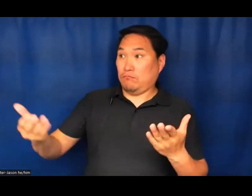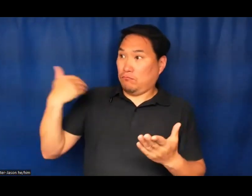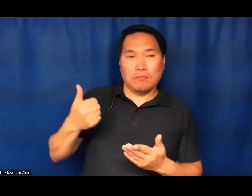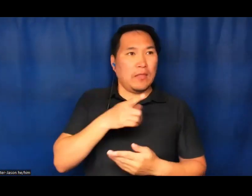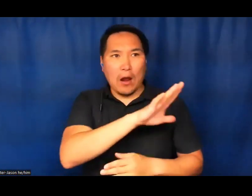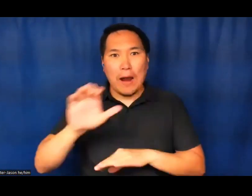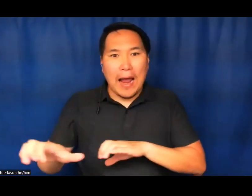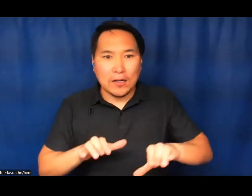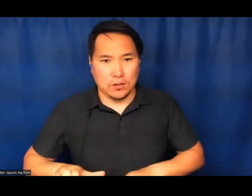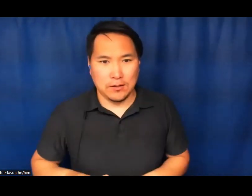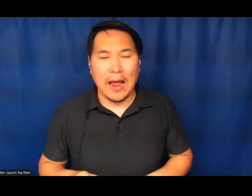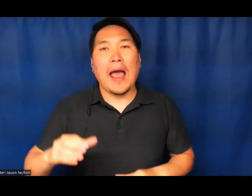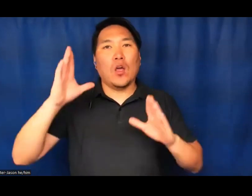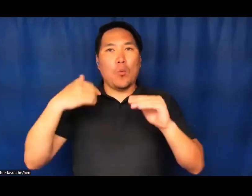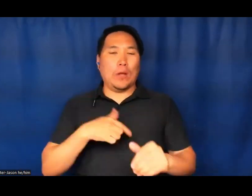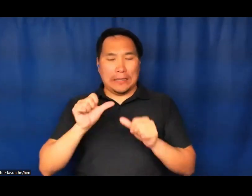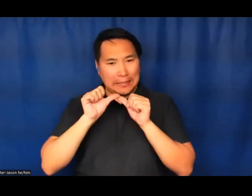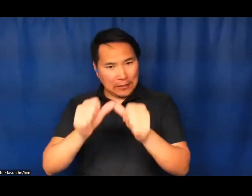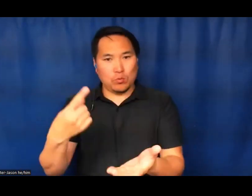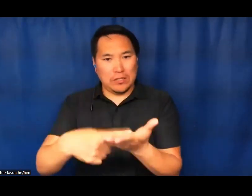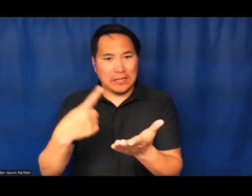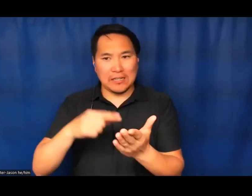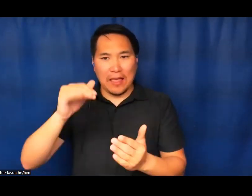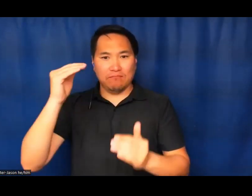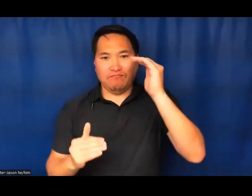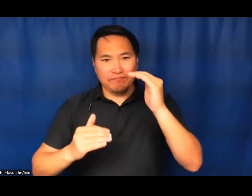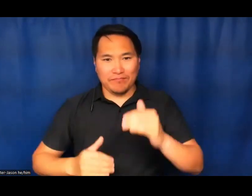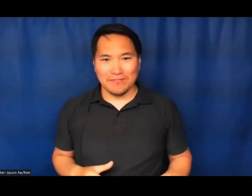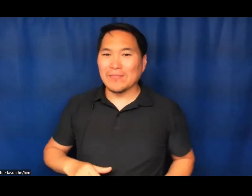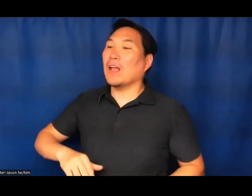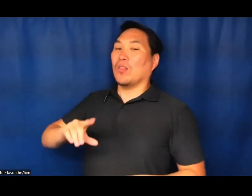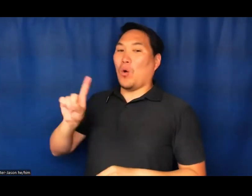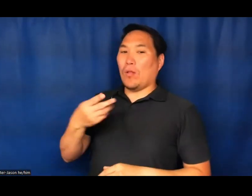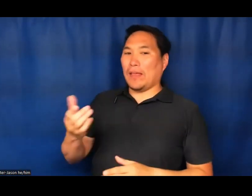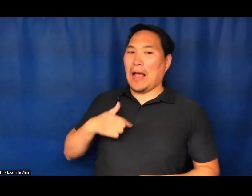So I hope those discussions continue.The only thing I'll chip into this is one interesting